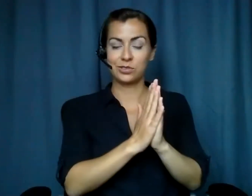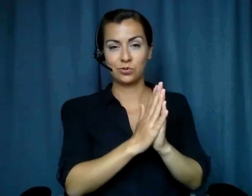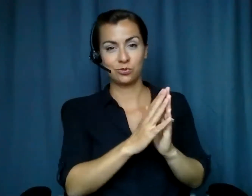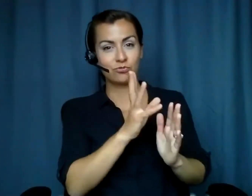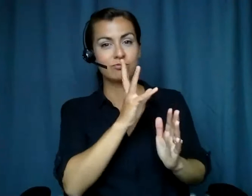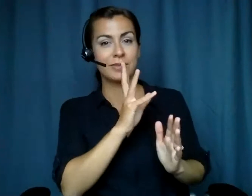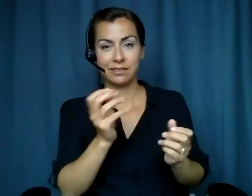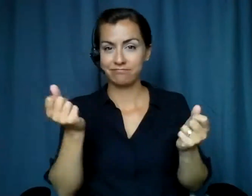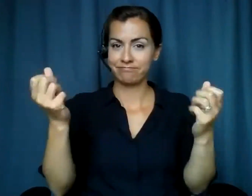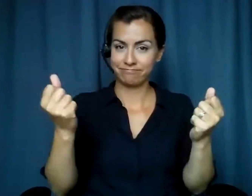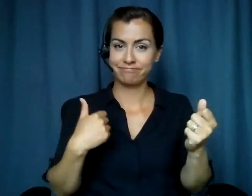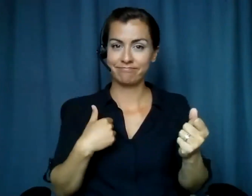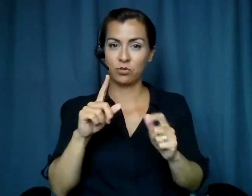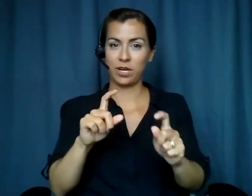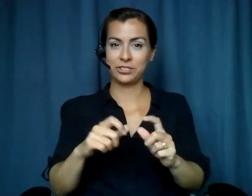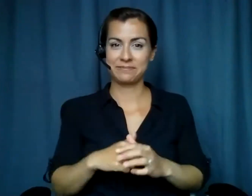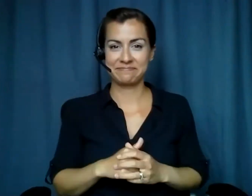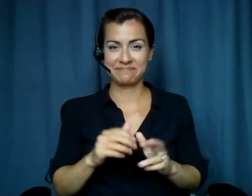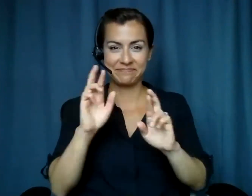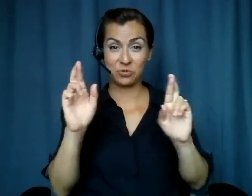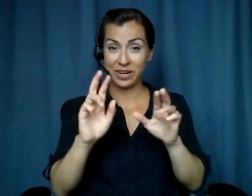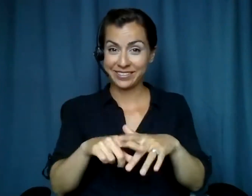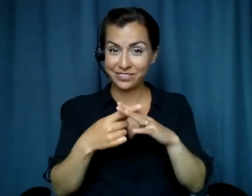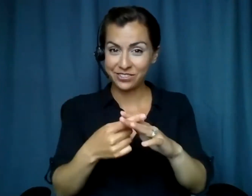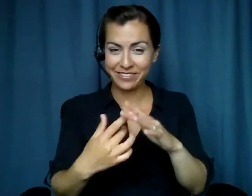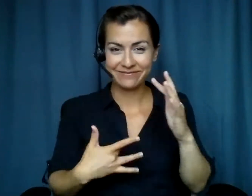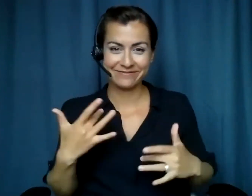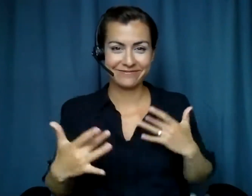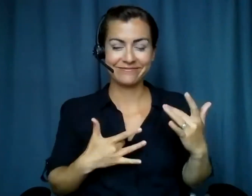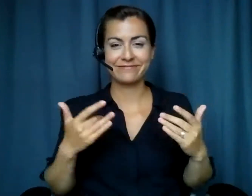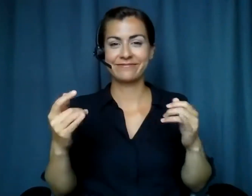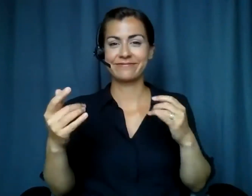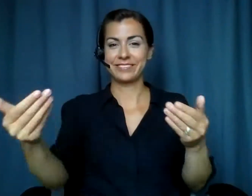state, people who administer voting programs.